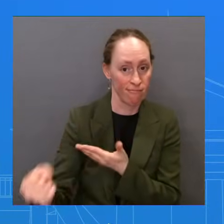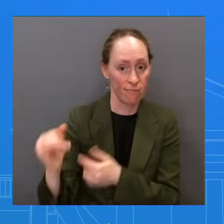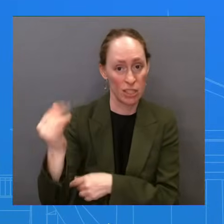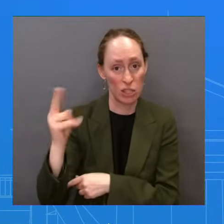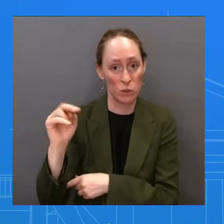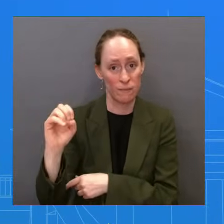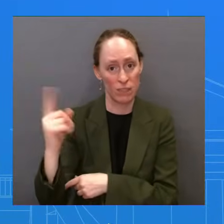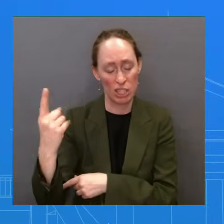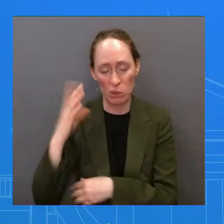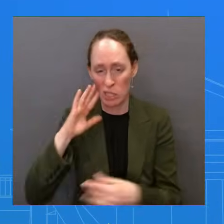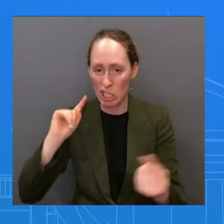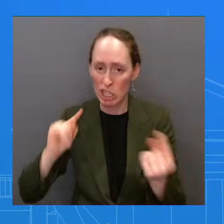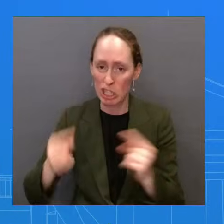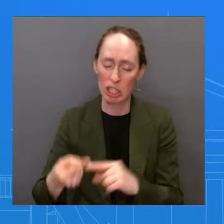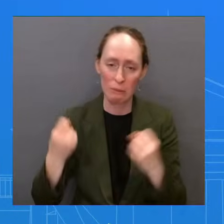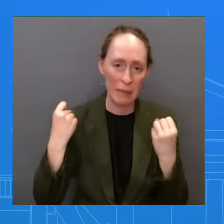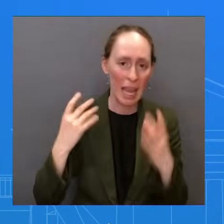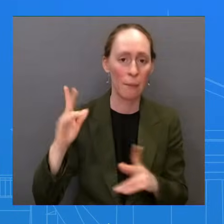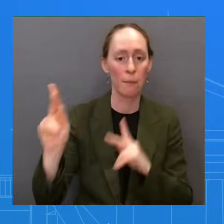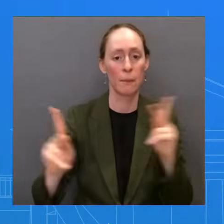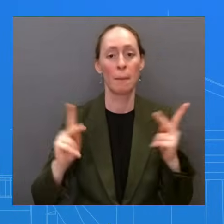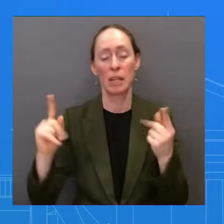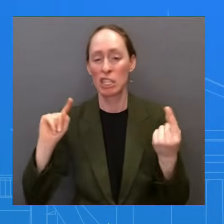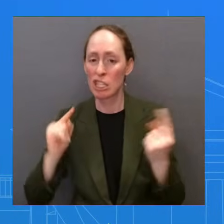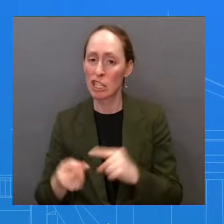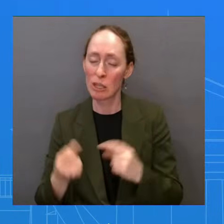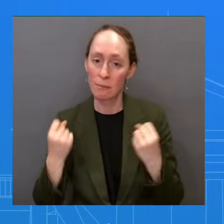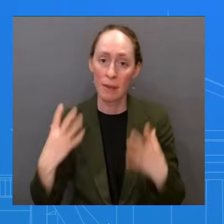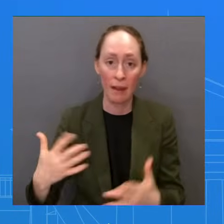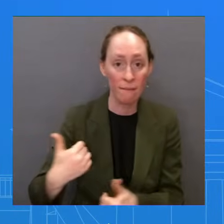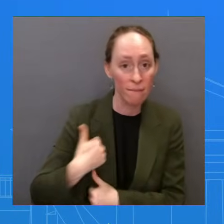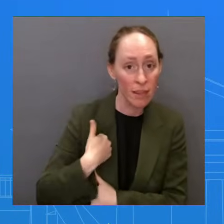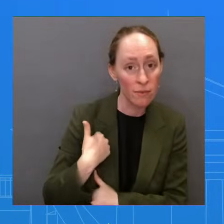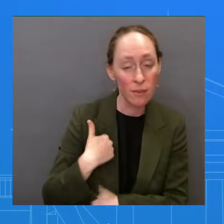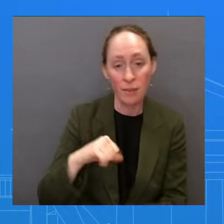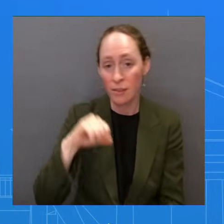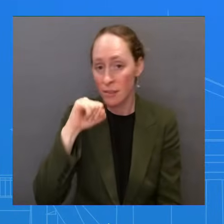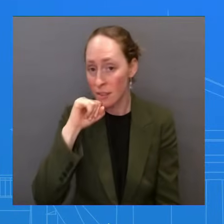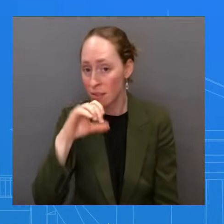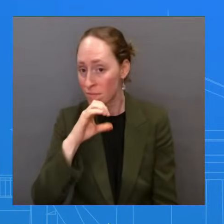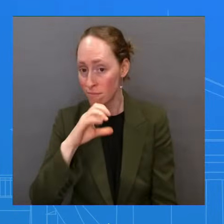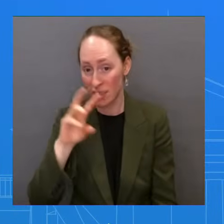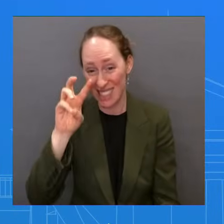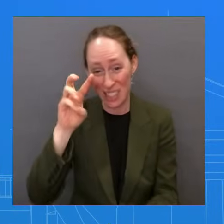We're talking about 6 million -- 6 million jobs here. We cannot allow that to happen.